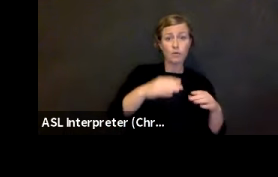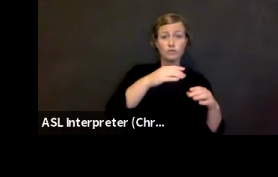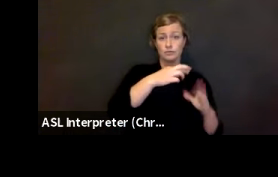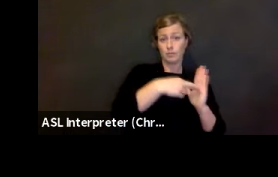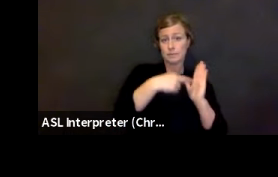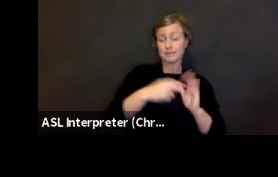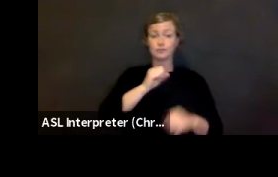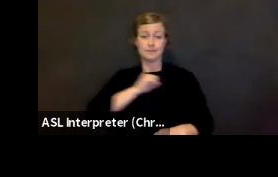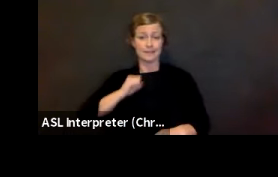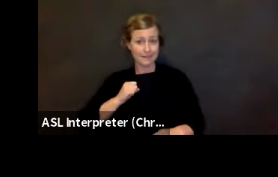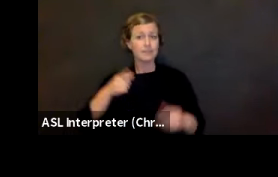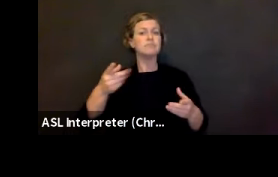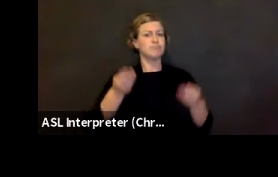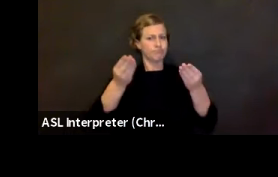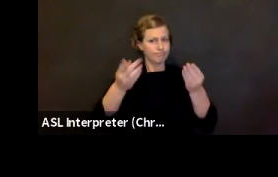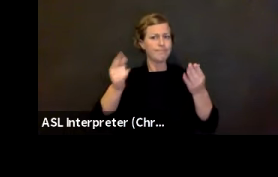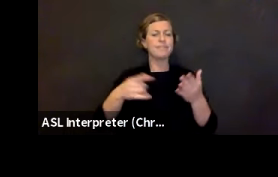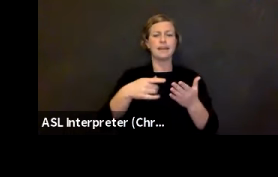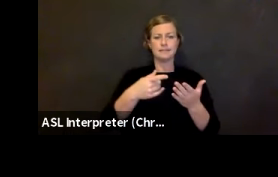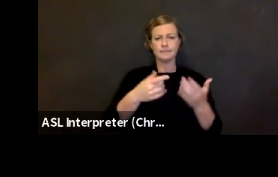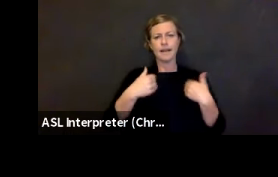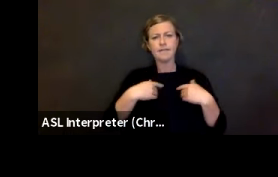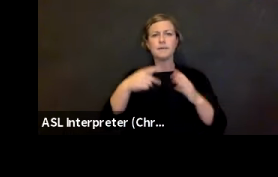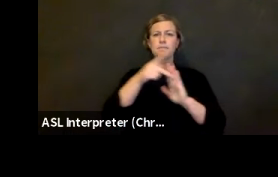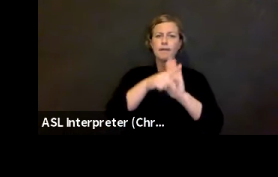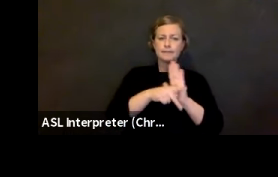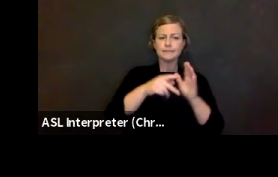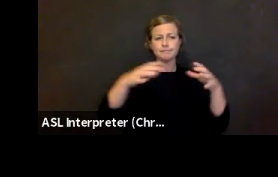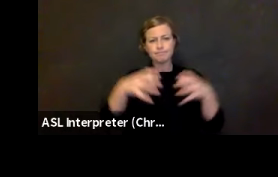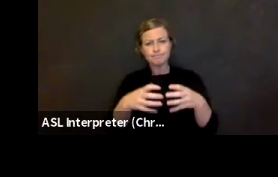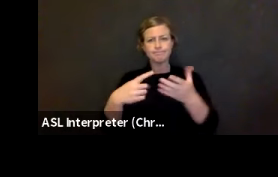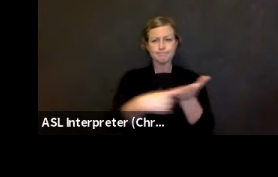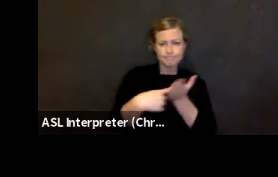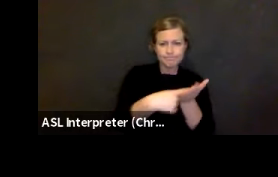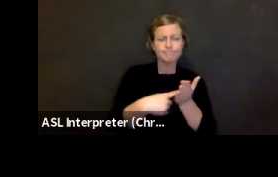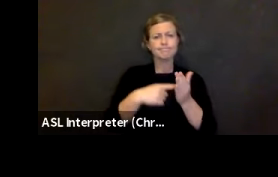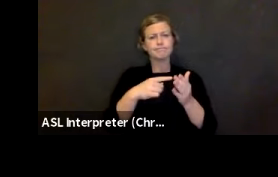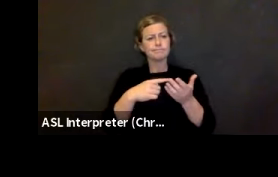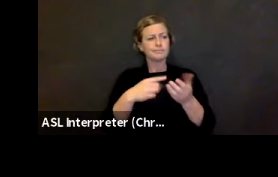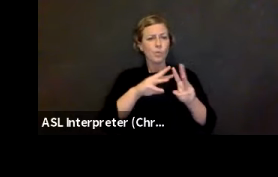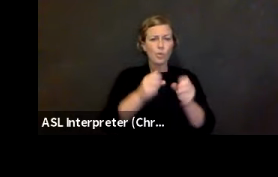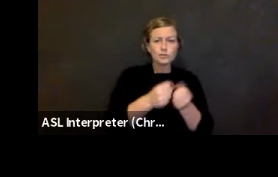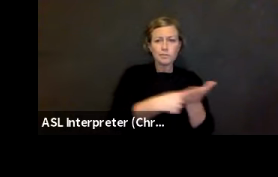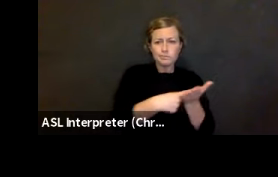the Senate President or the speaker of the house to a policy committee where the